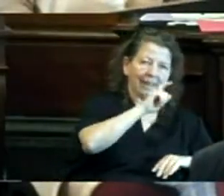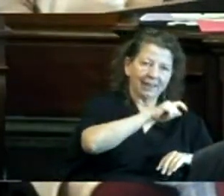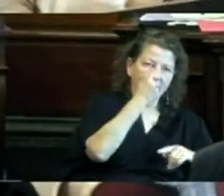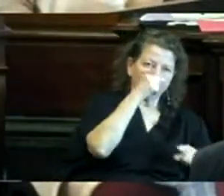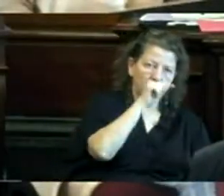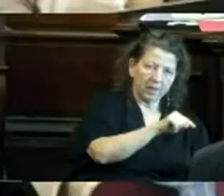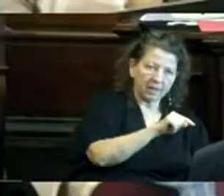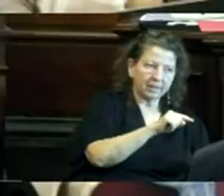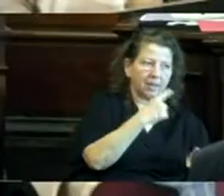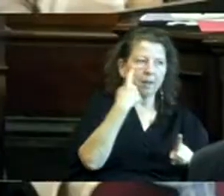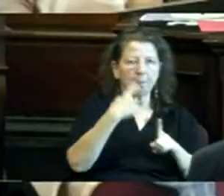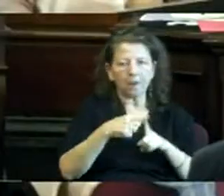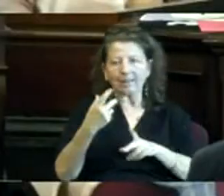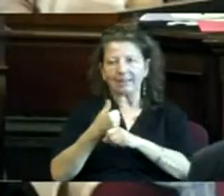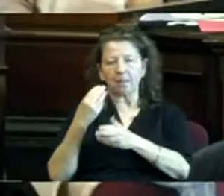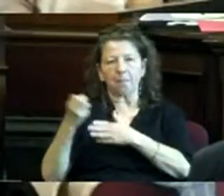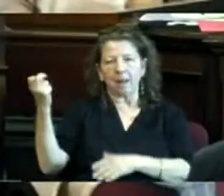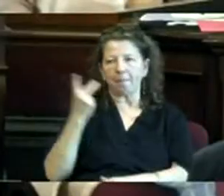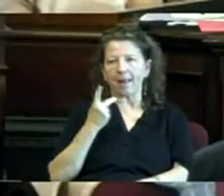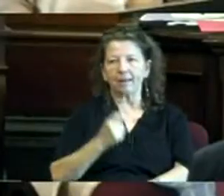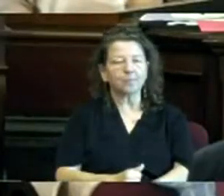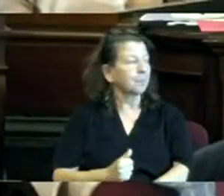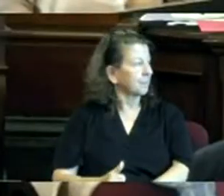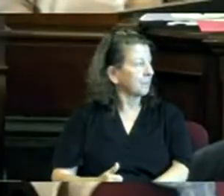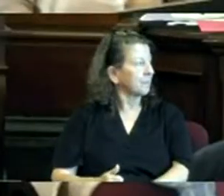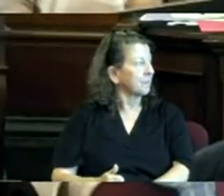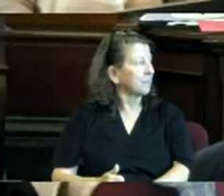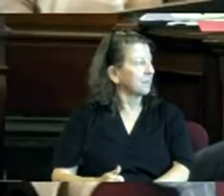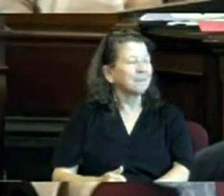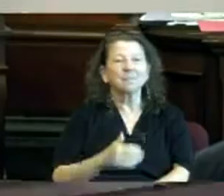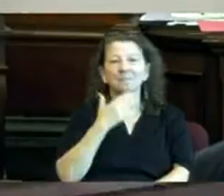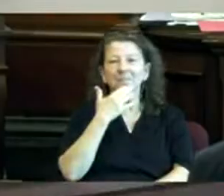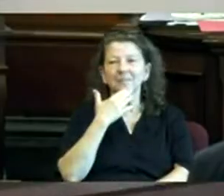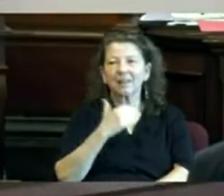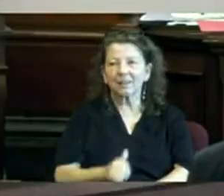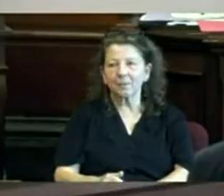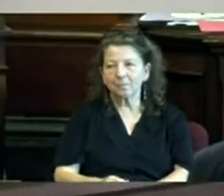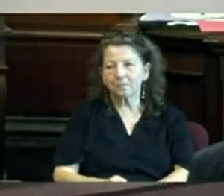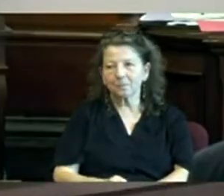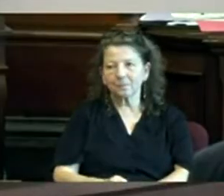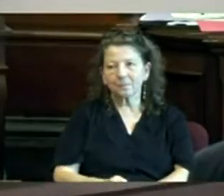kind of an elaborate planning process here to make sure you can meet the requirements and